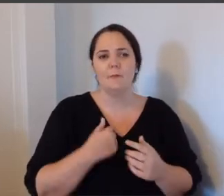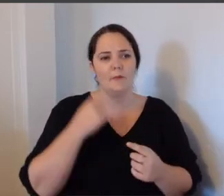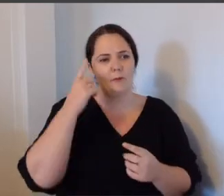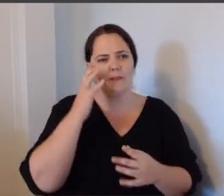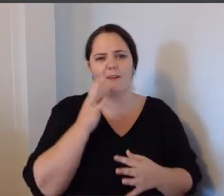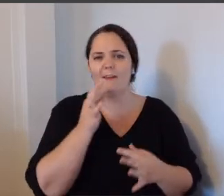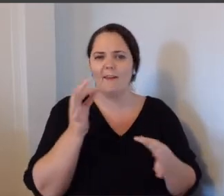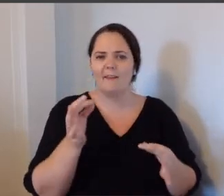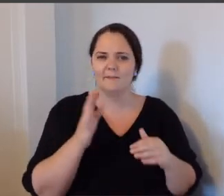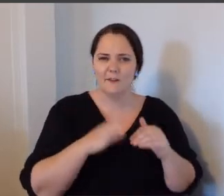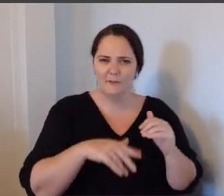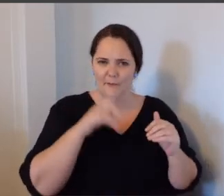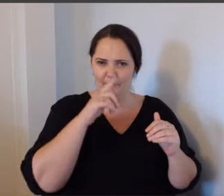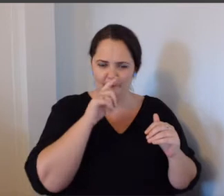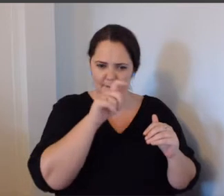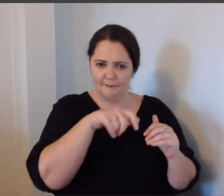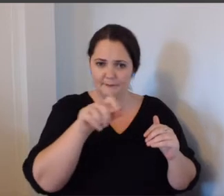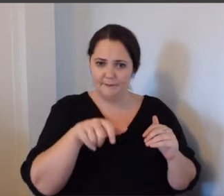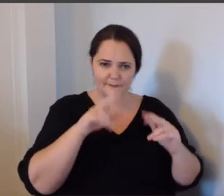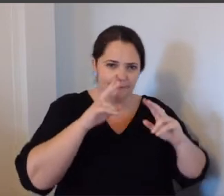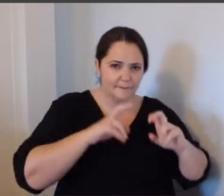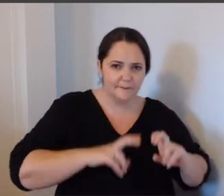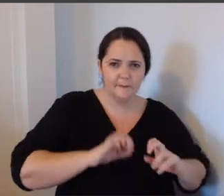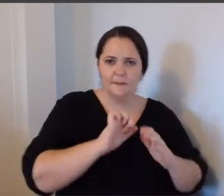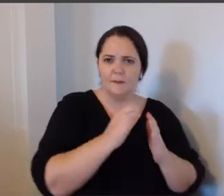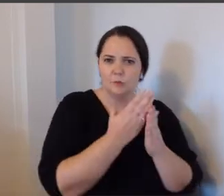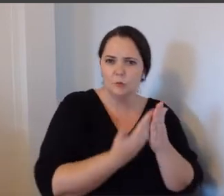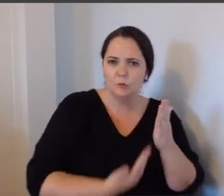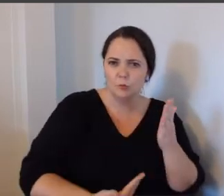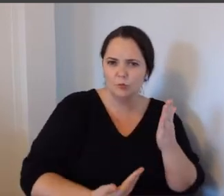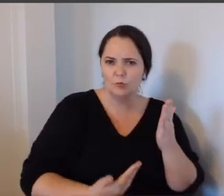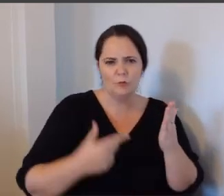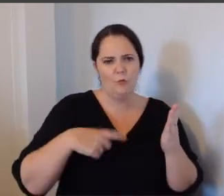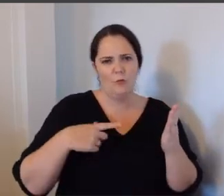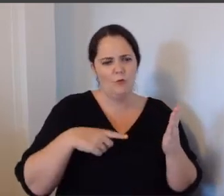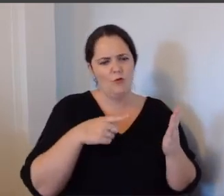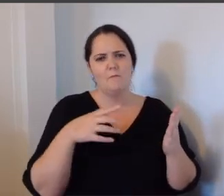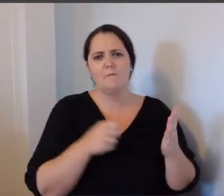does this enthusiasm for biography and the notion that an artist must suffer for their art emerge?